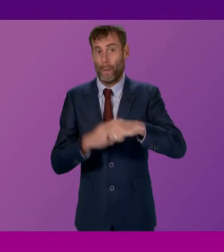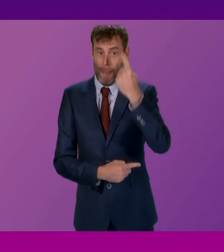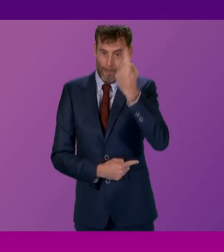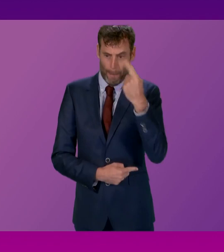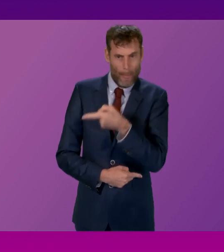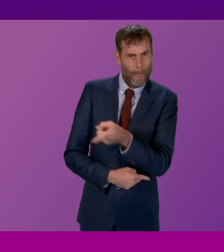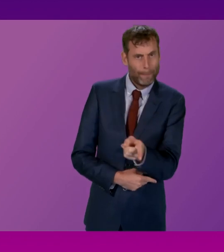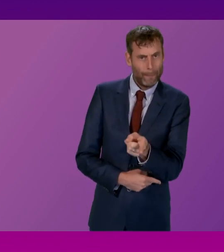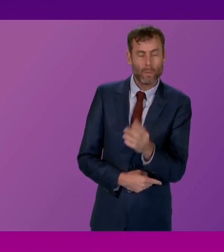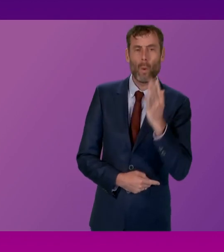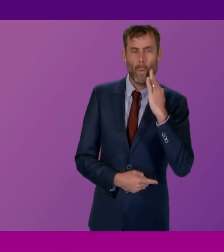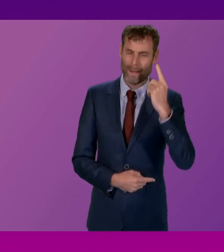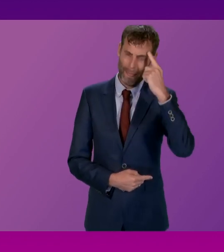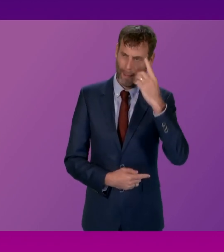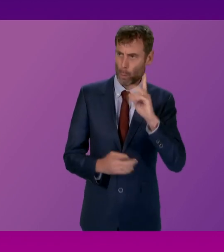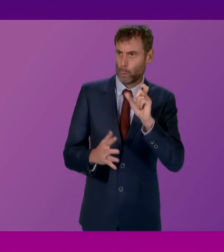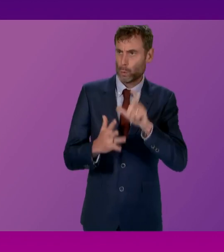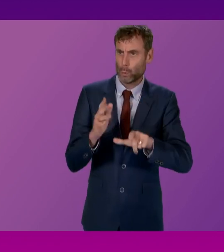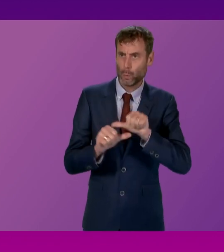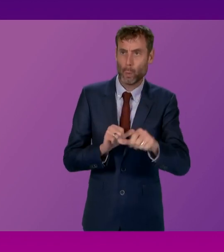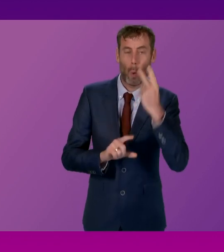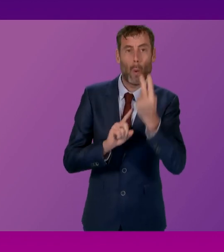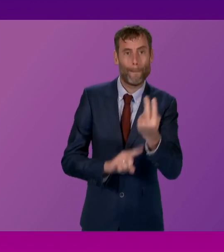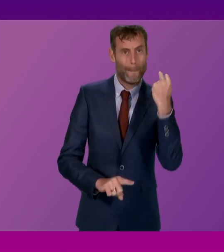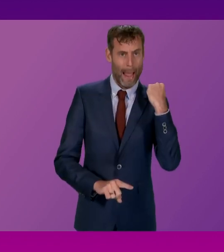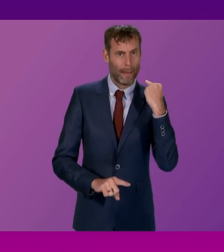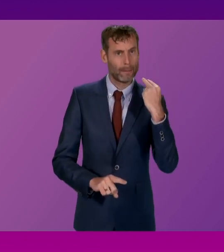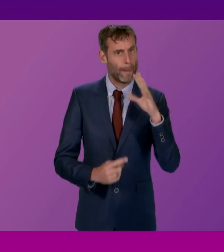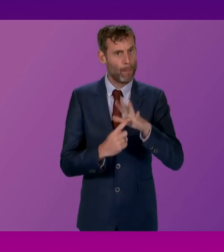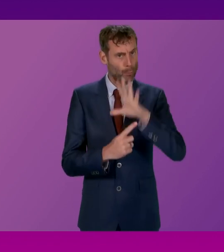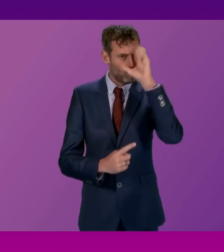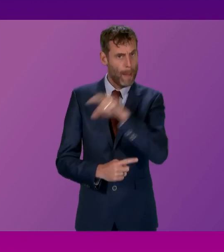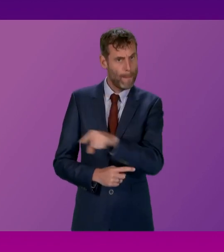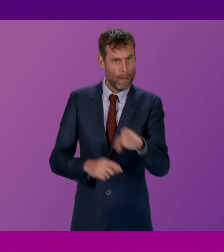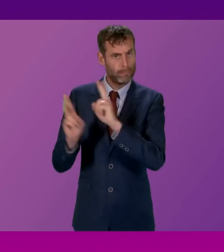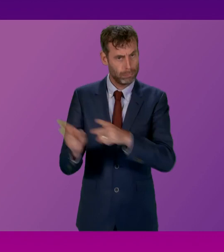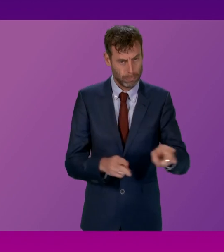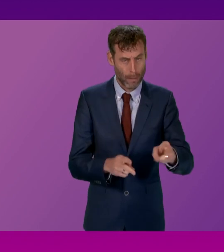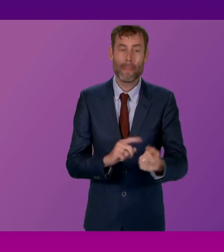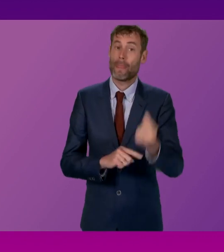The Government sent untested and Covid-positive patients into care homes, with devastating